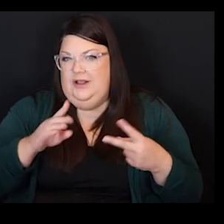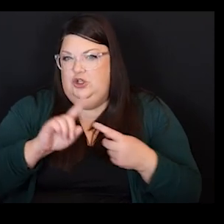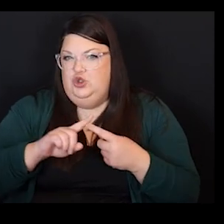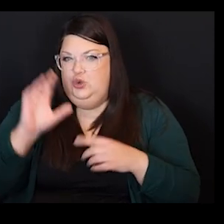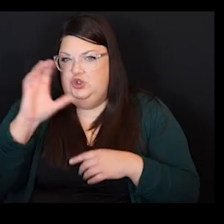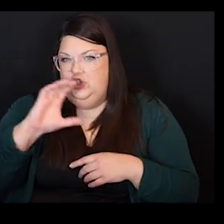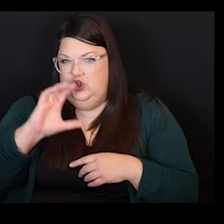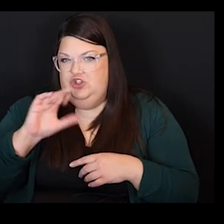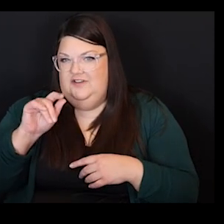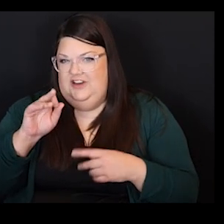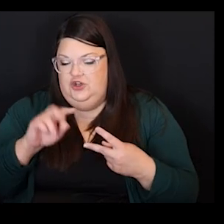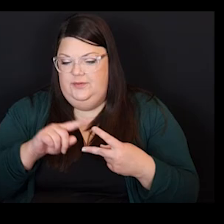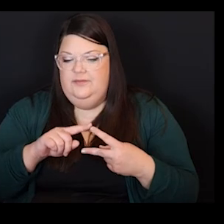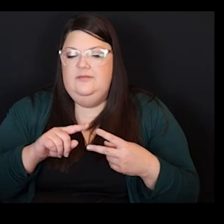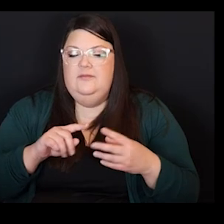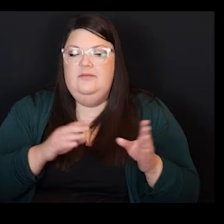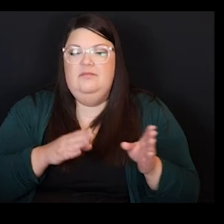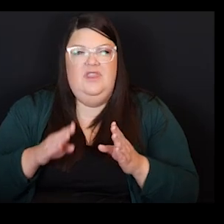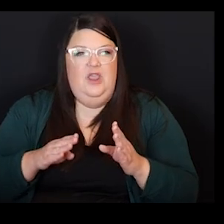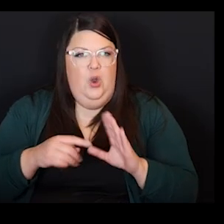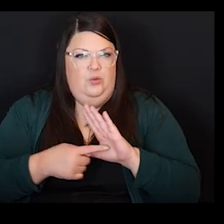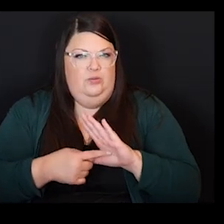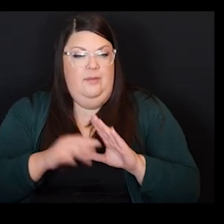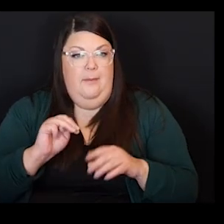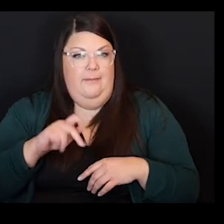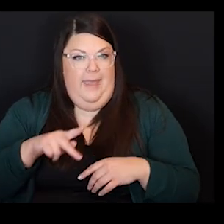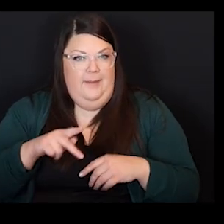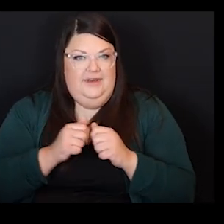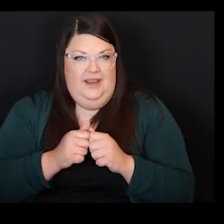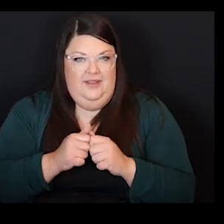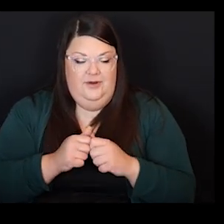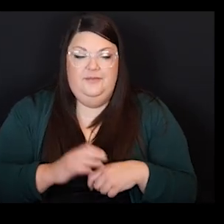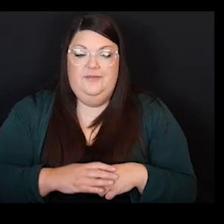Let’s go over the map together. The map displays all locations where DIF